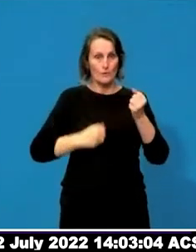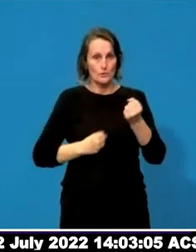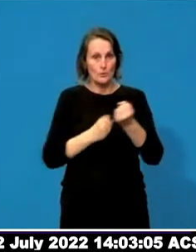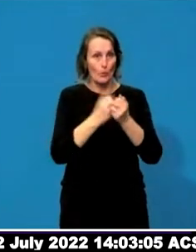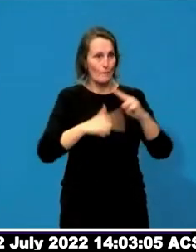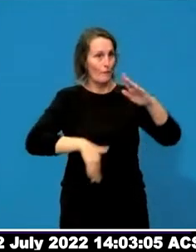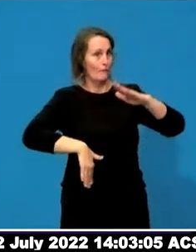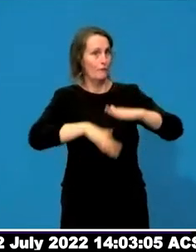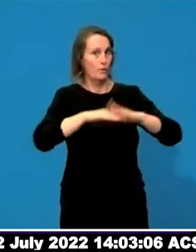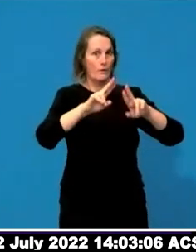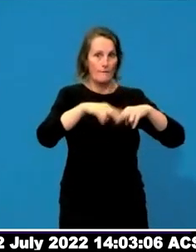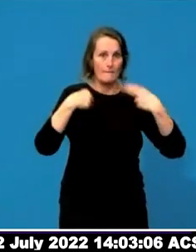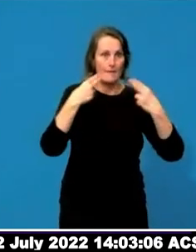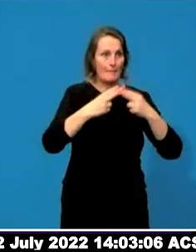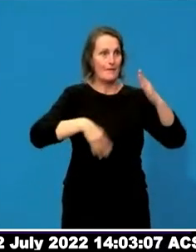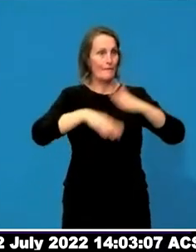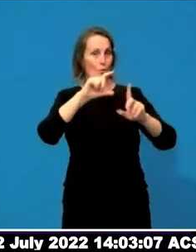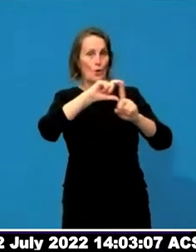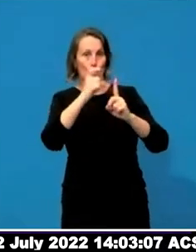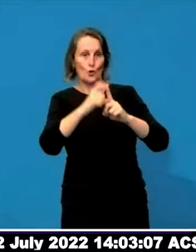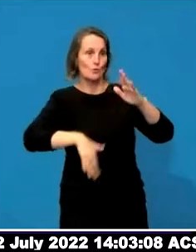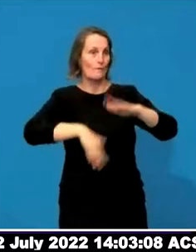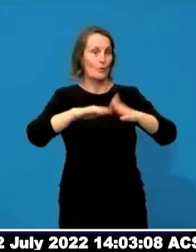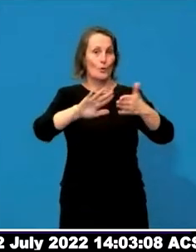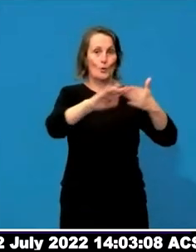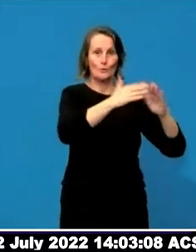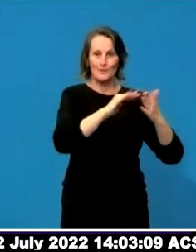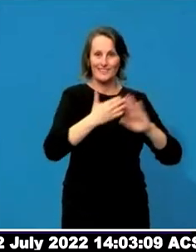is actually a move away from the individual funding